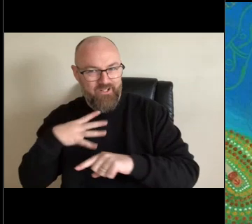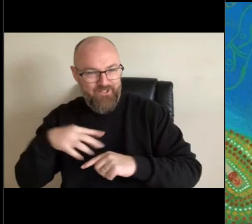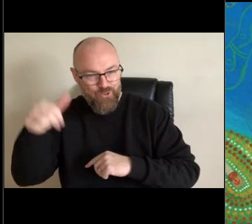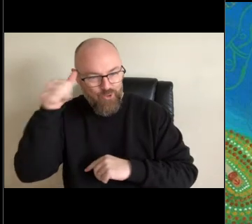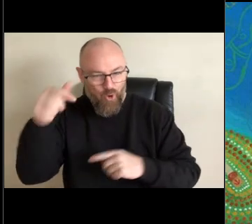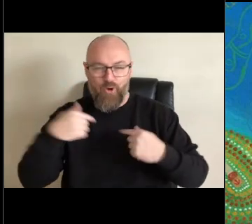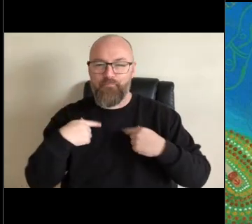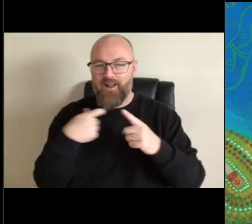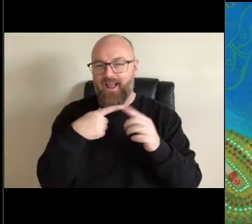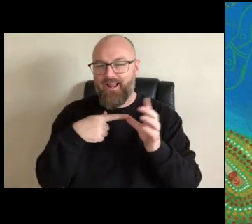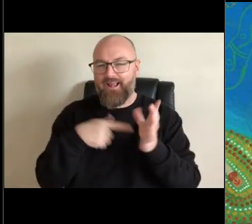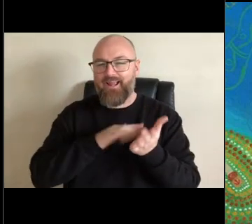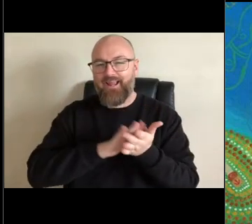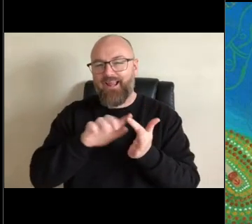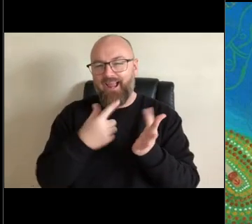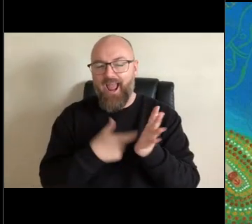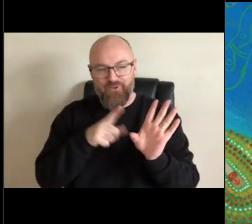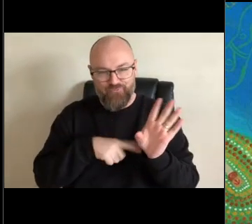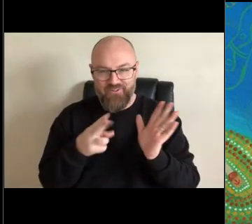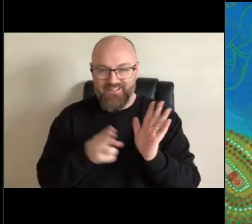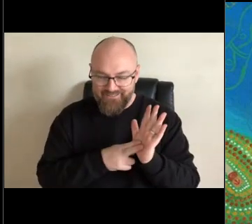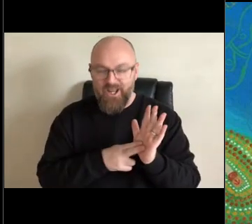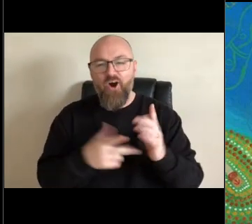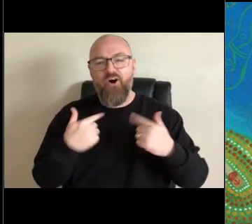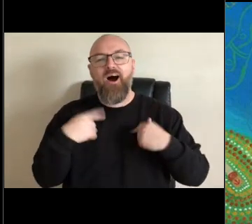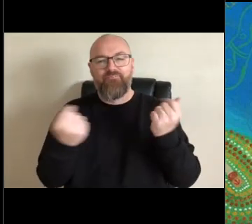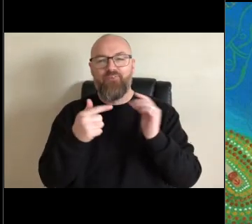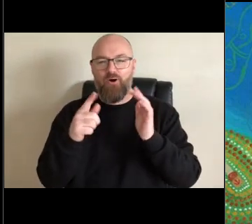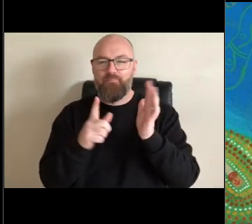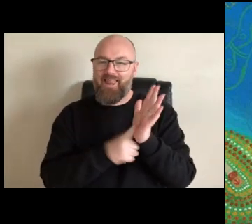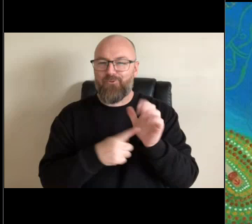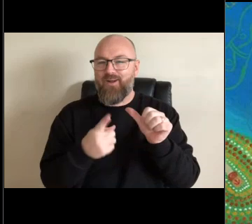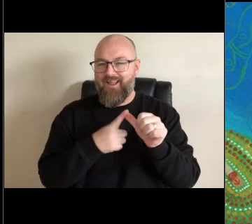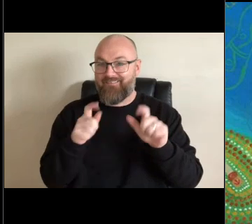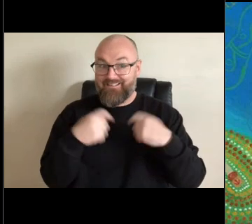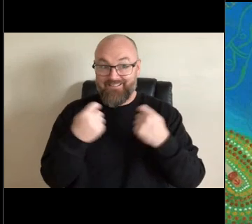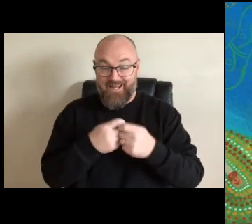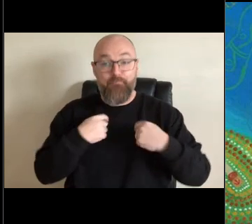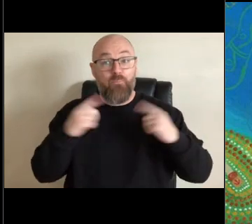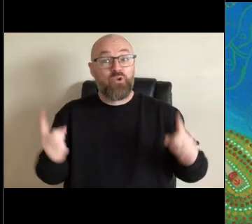Education team here at Legal Aid I'm going to start with an acknowledgement of country